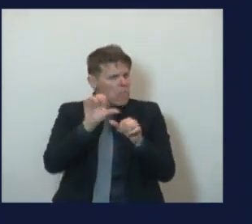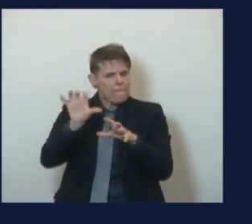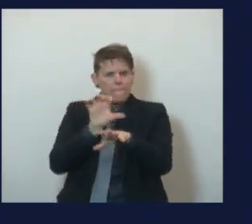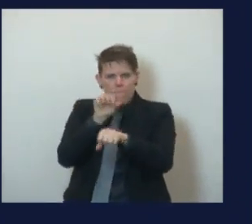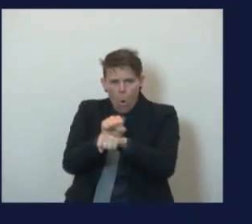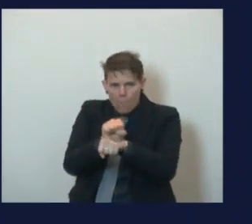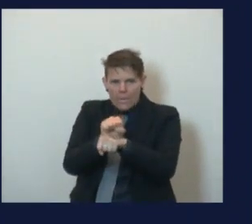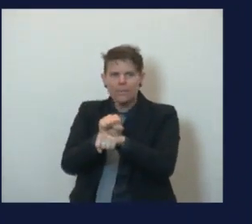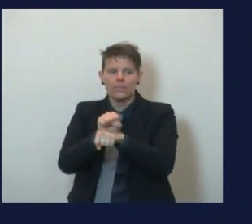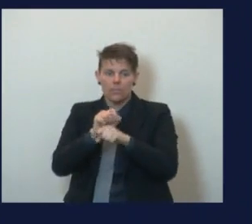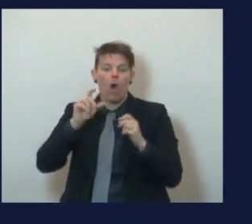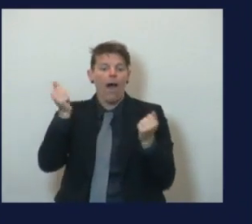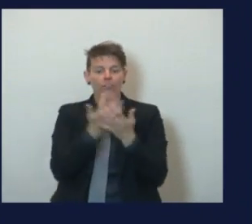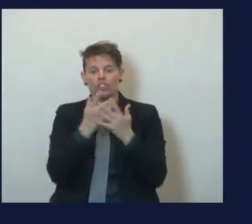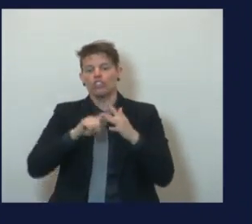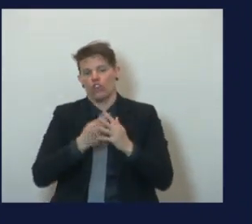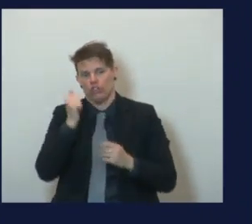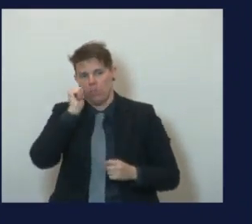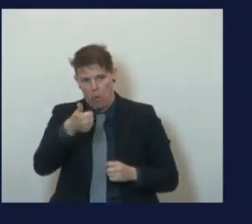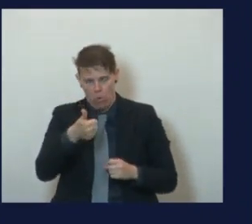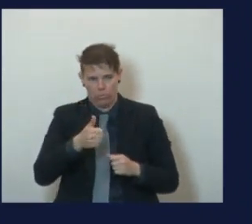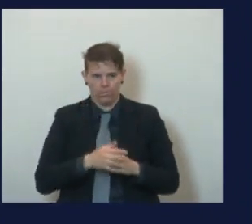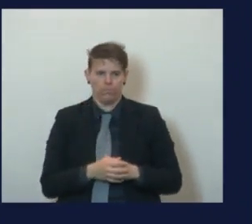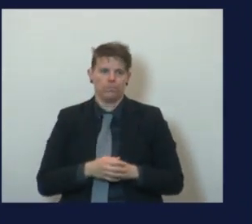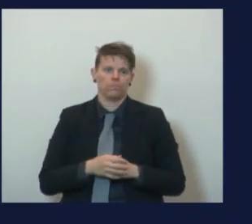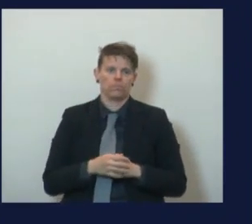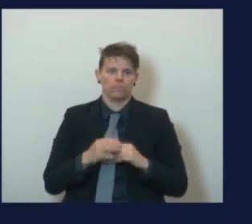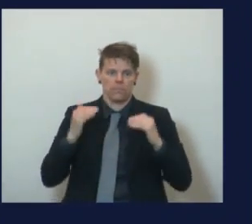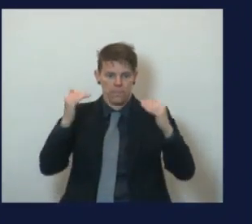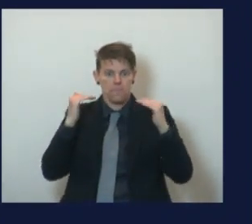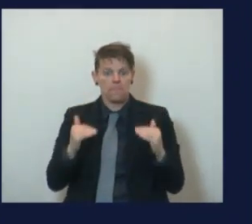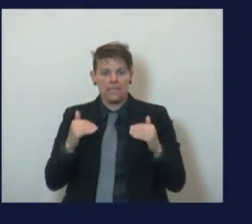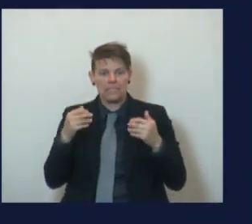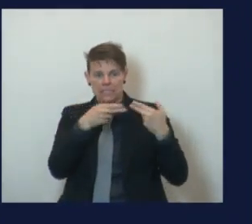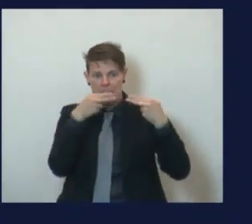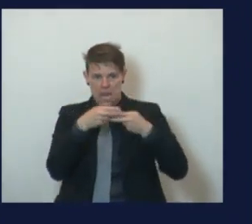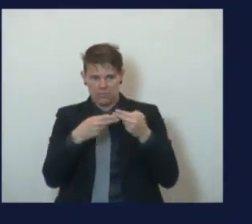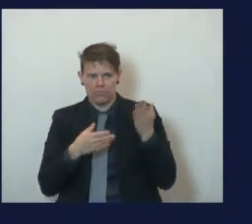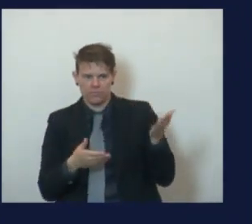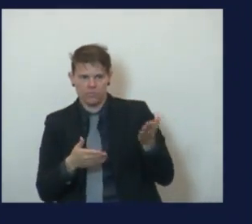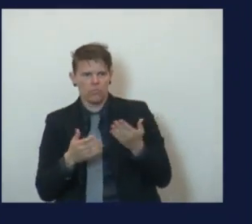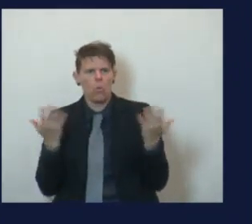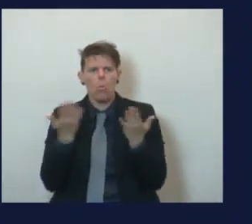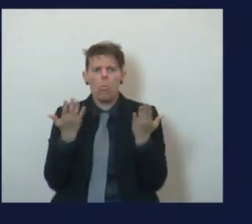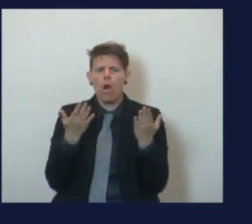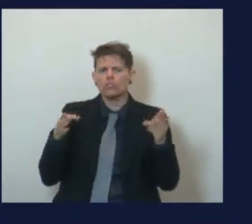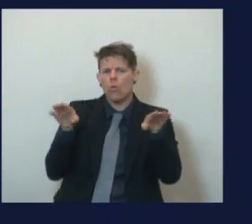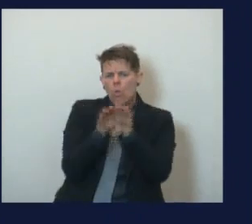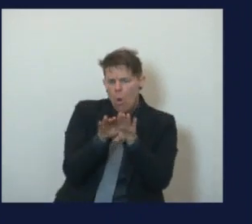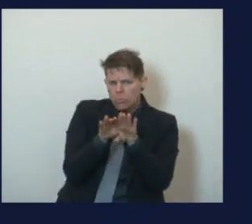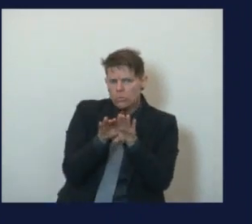THEY CAN’T DO CURBSIDE, BUT THEY ARE PERMITTED TO DO BY APPOINTMENT ONLY SO THAT CHANGES TOMORROW NEXT SLIDE.